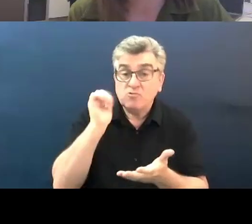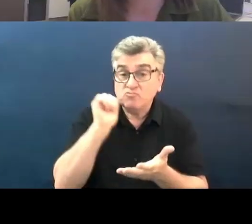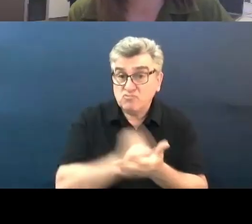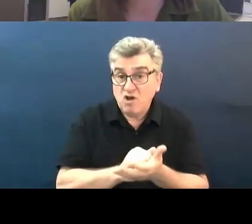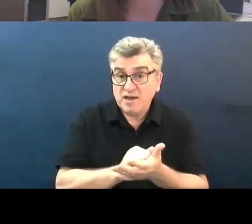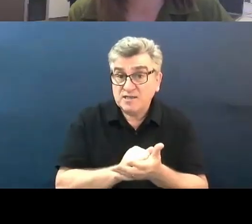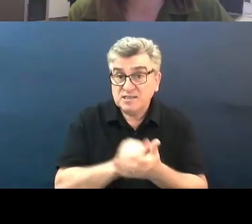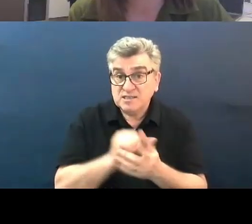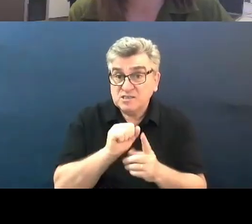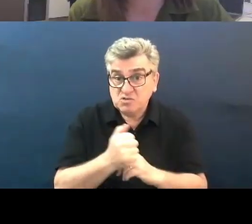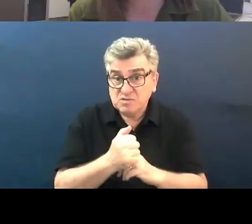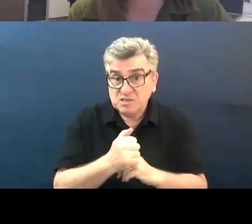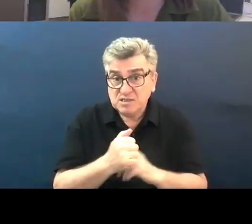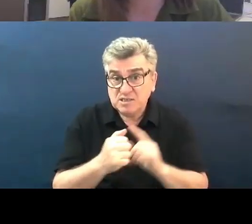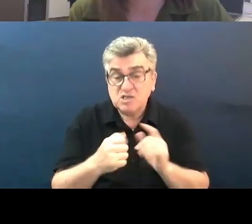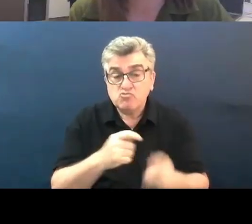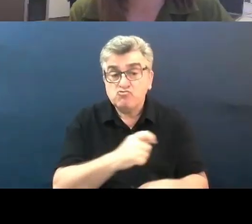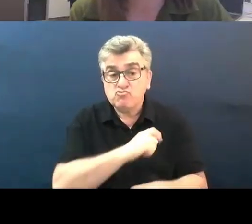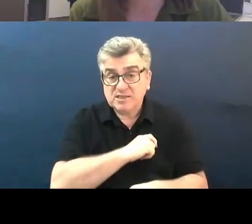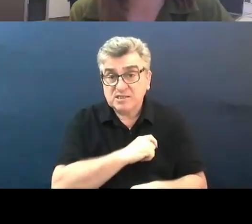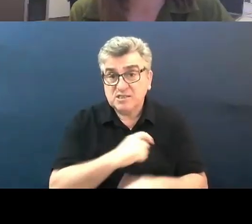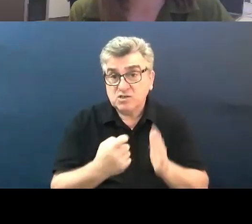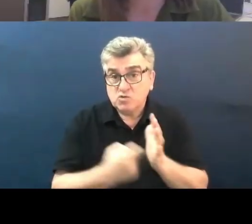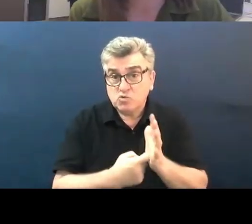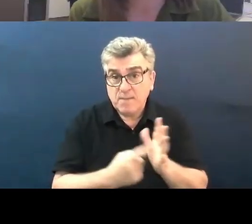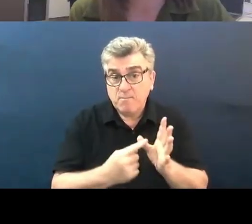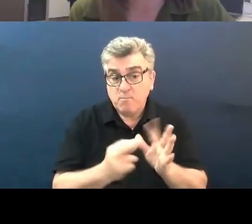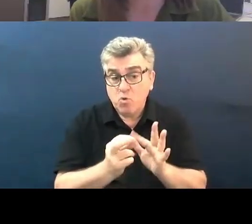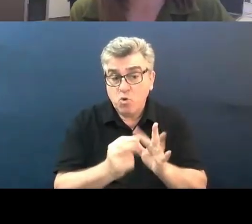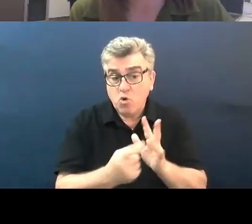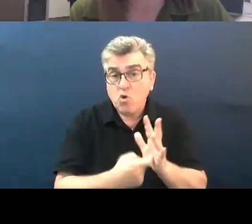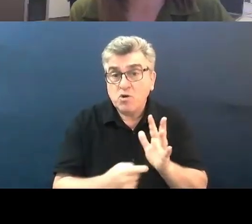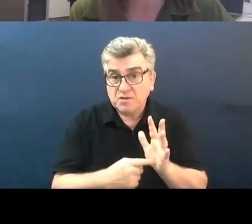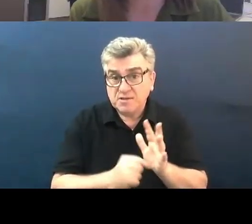build trust and rapport at their pace, and allow the person to drive a lot of the way